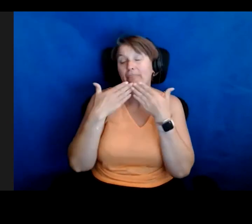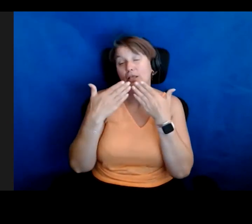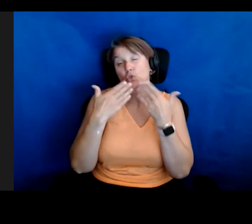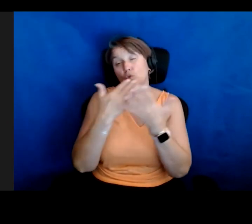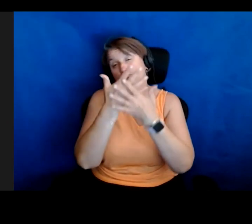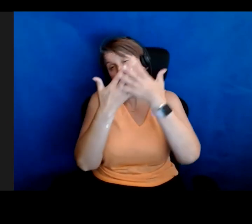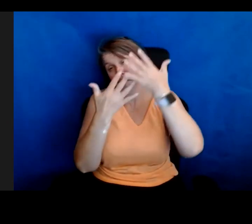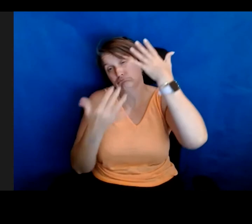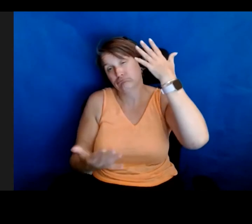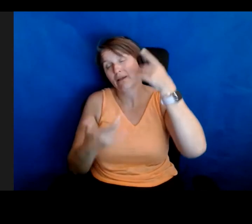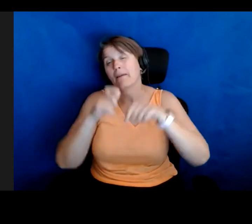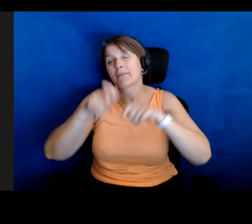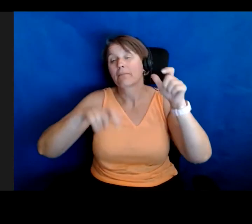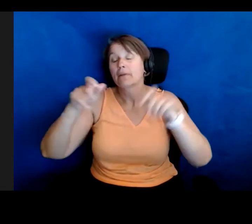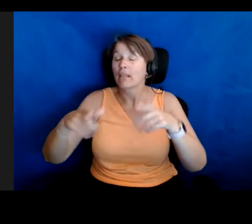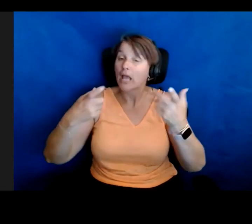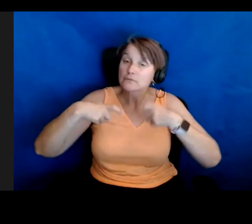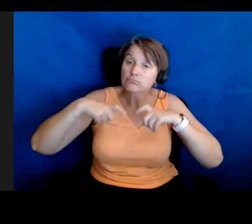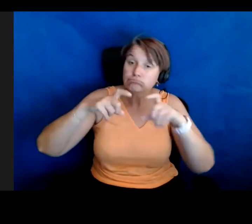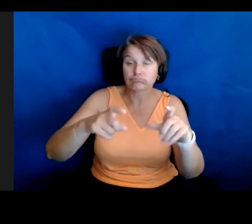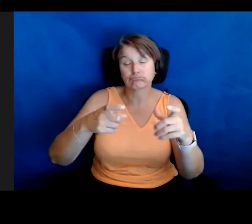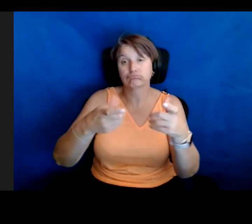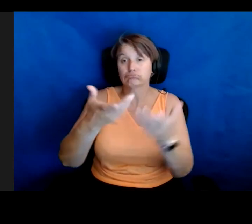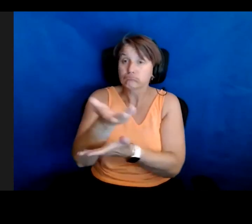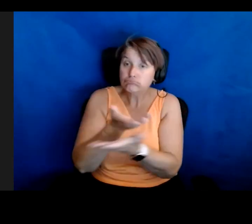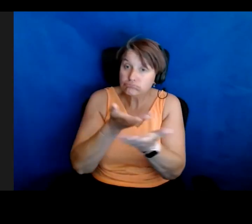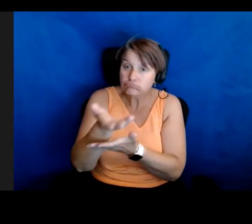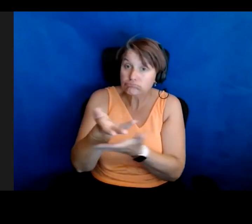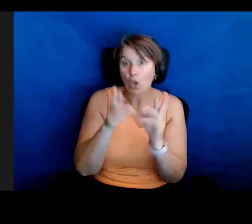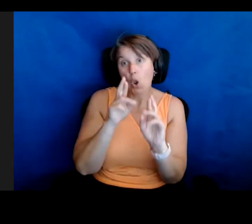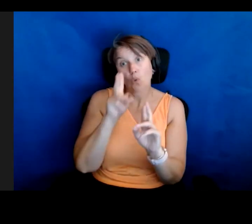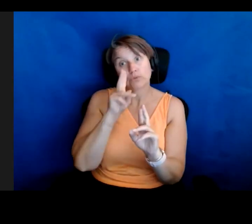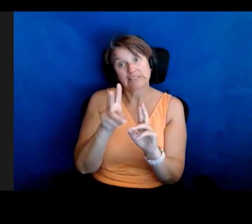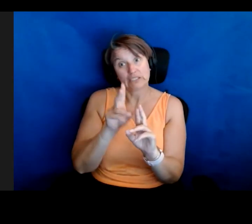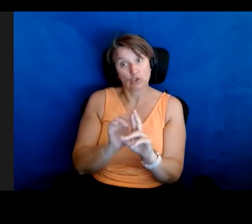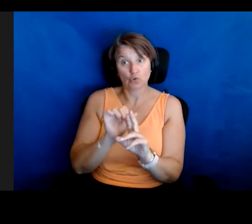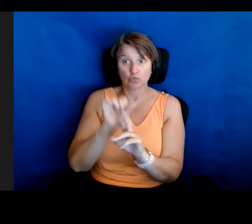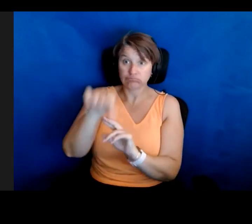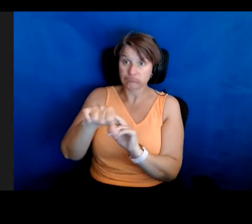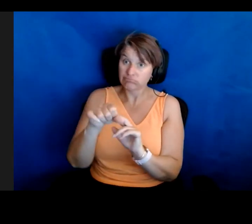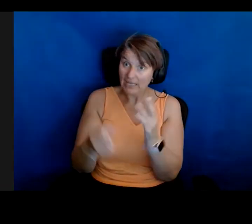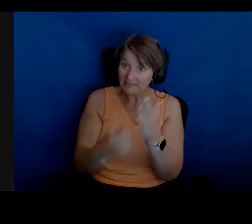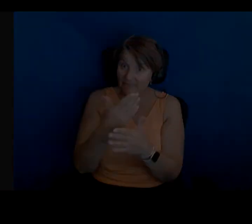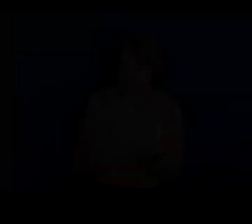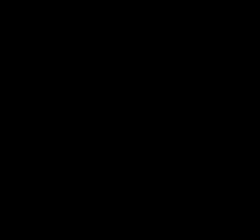Let's keep this conversation going and hope to see you soon at our next events, thank you.